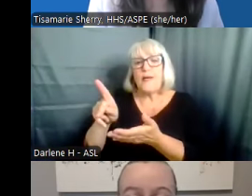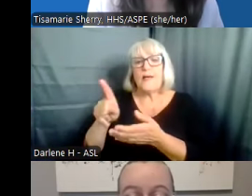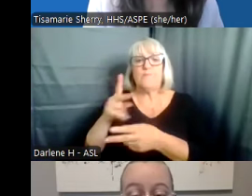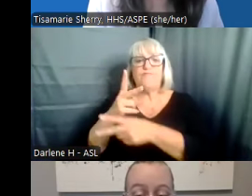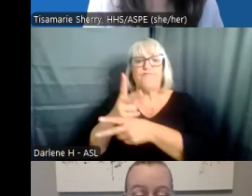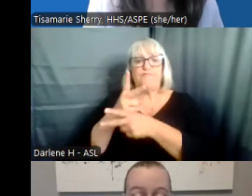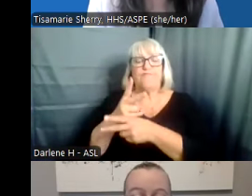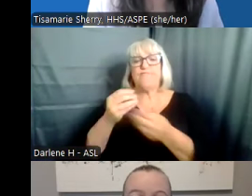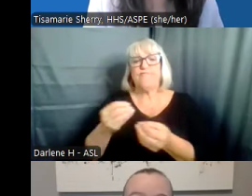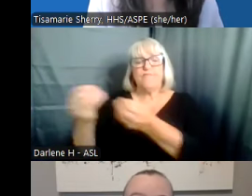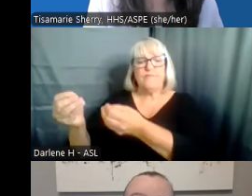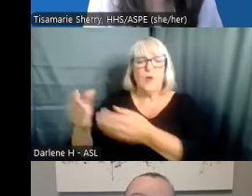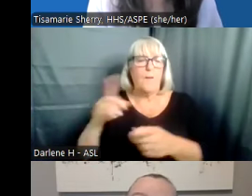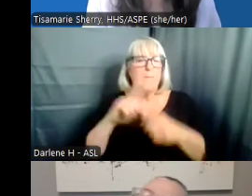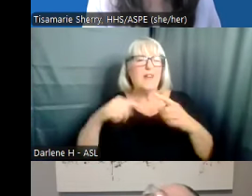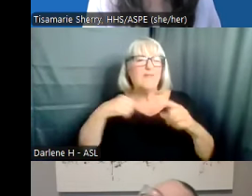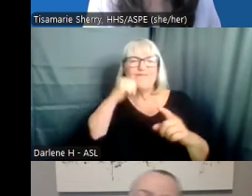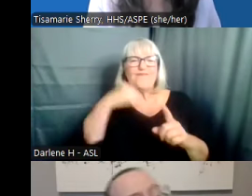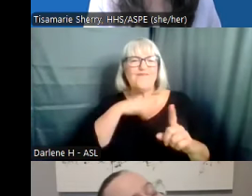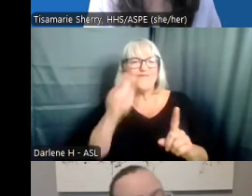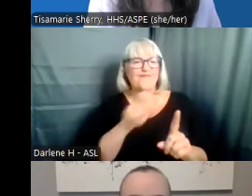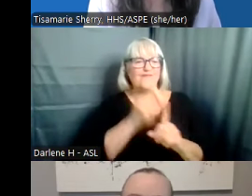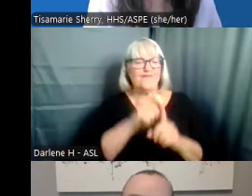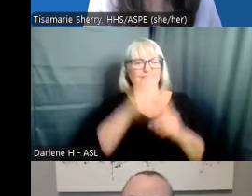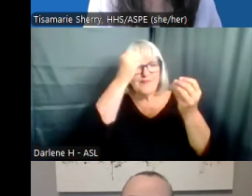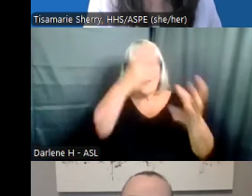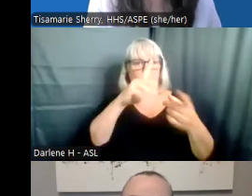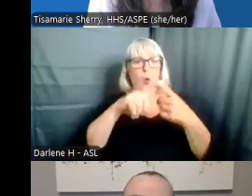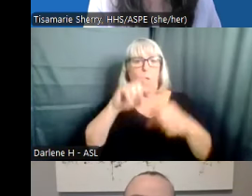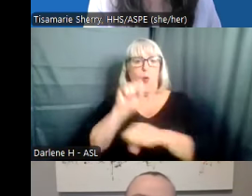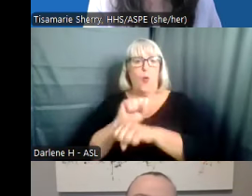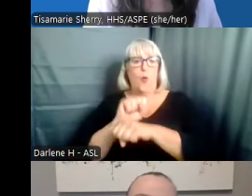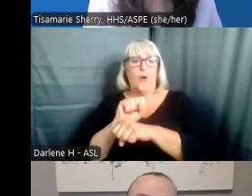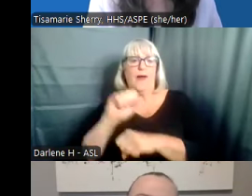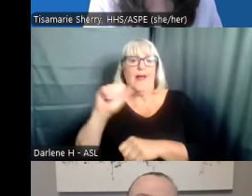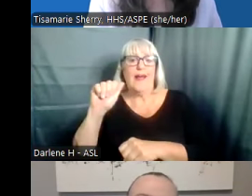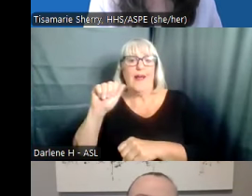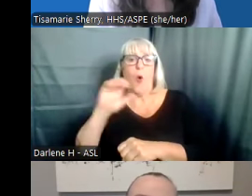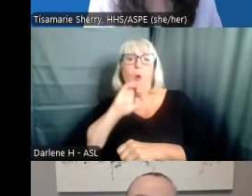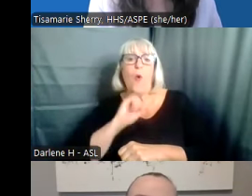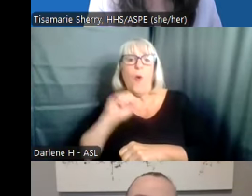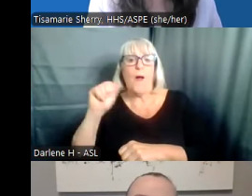age population, which makes it difficult to understand how much need there is and how much support is provided by family caregivers